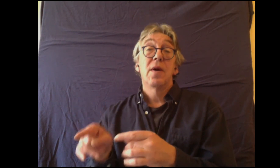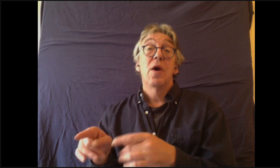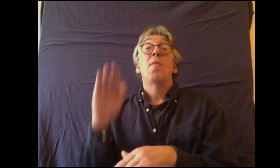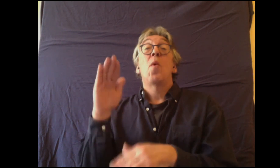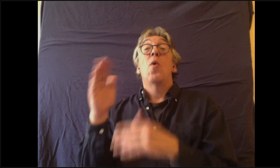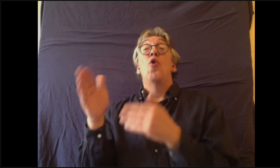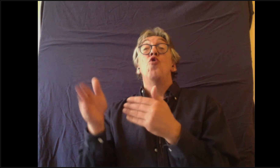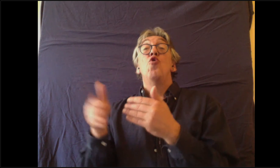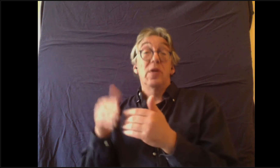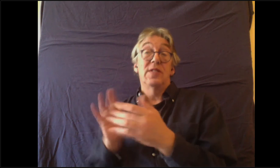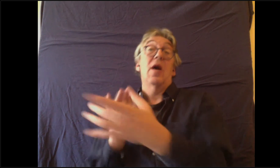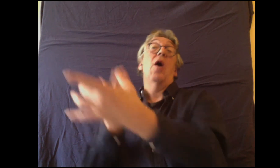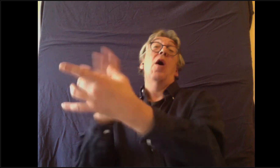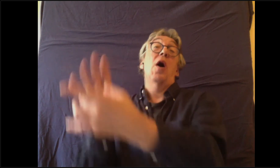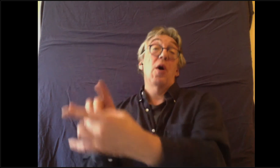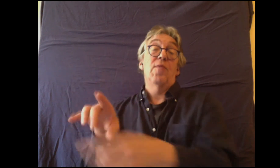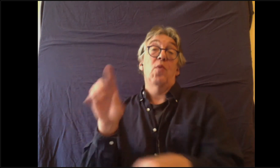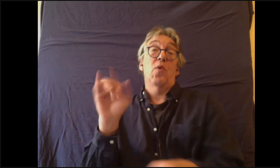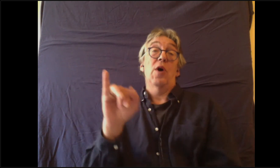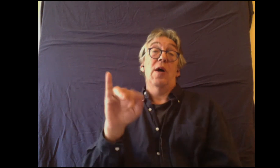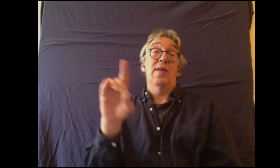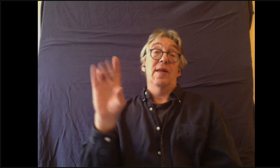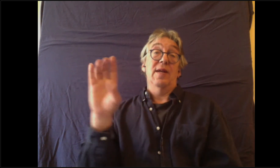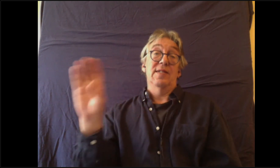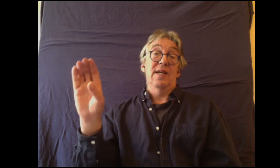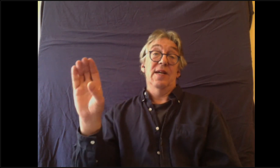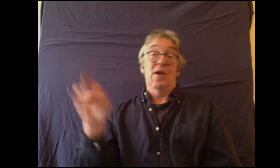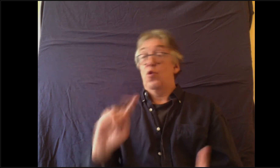than for a DPO to get funding from the European Union.